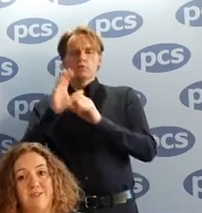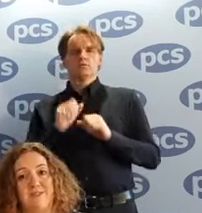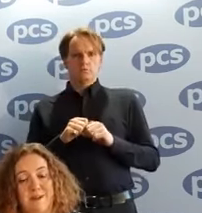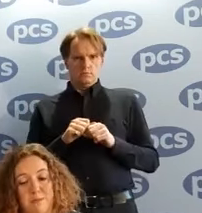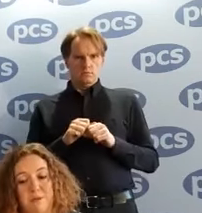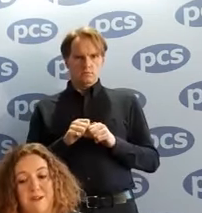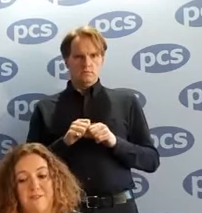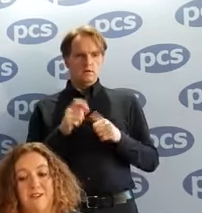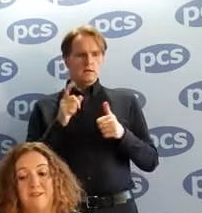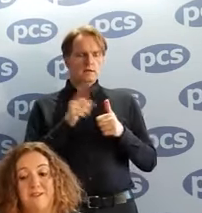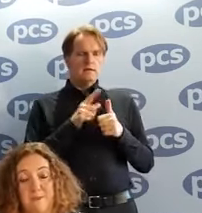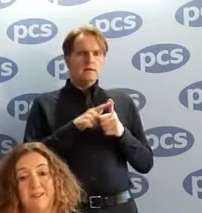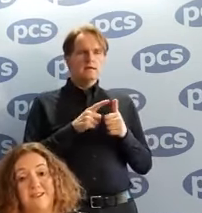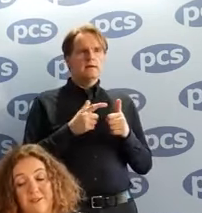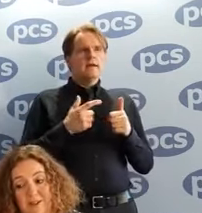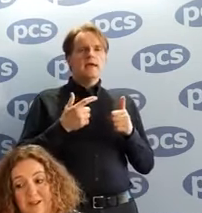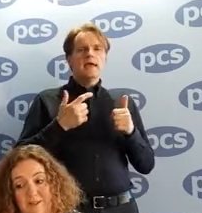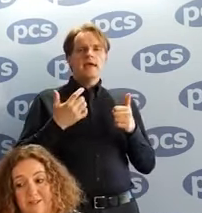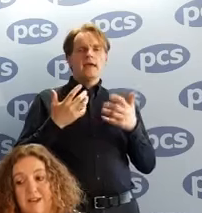Injuries Disablement Benefit, Disability Living Allowance